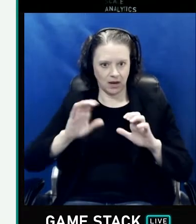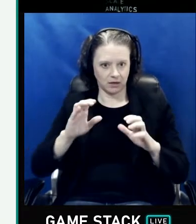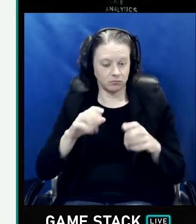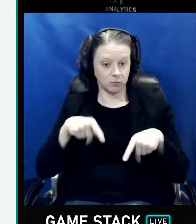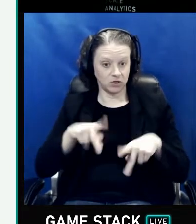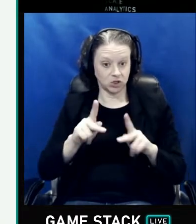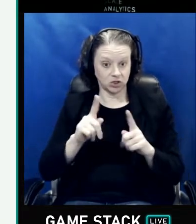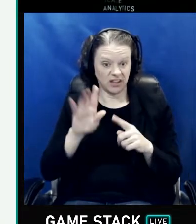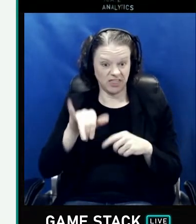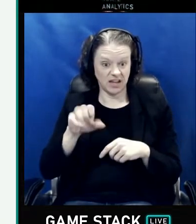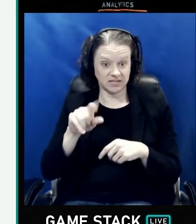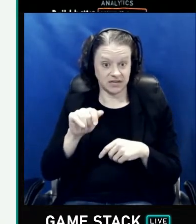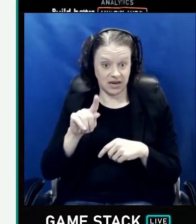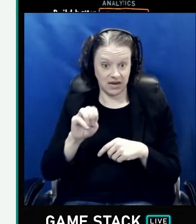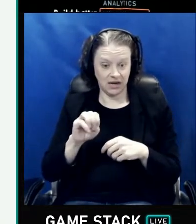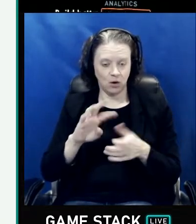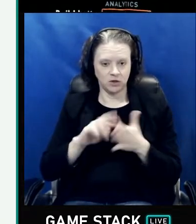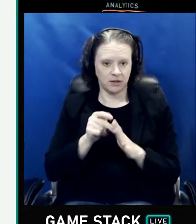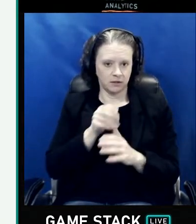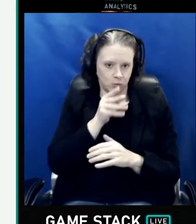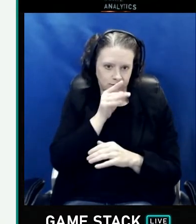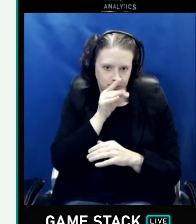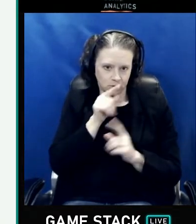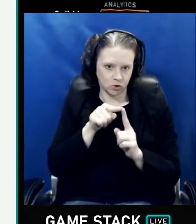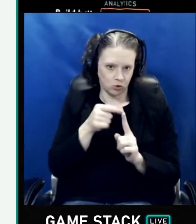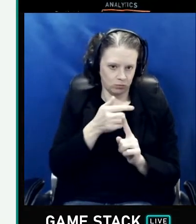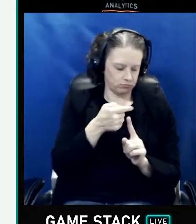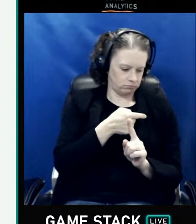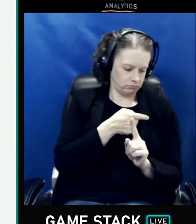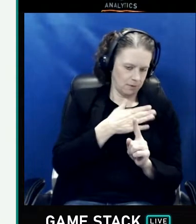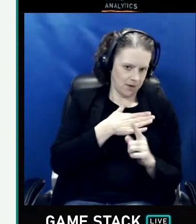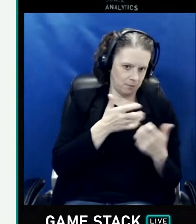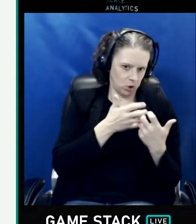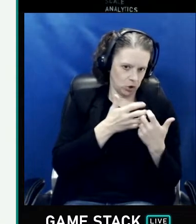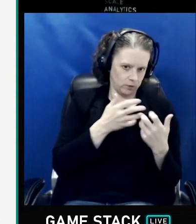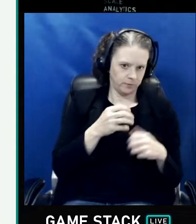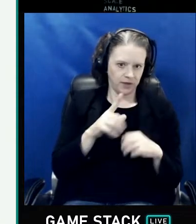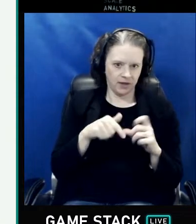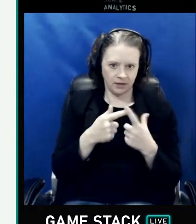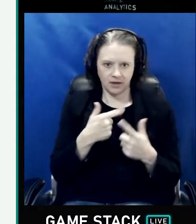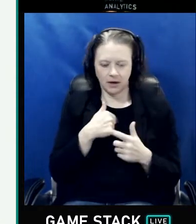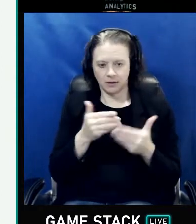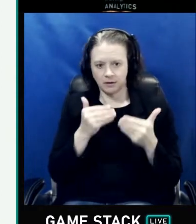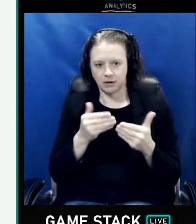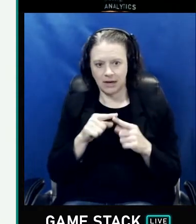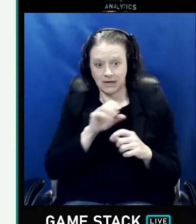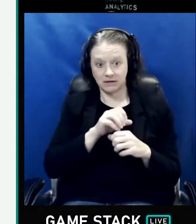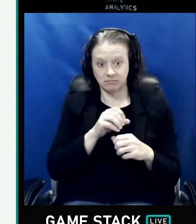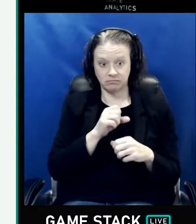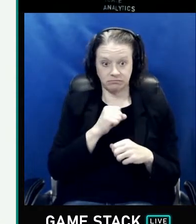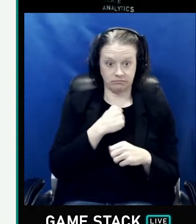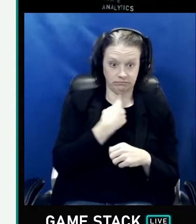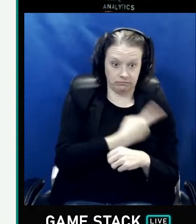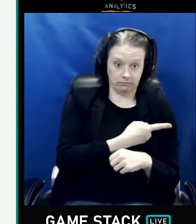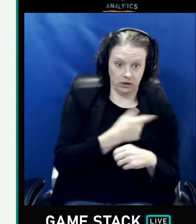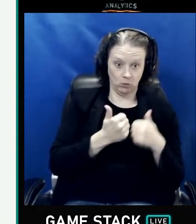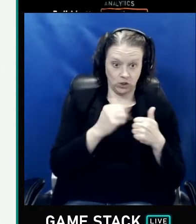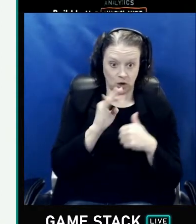whisper. And then once I've sent whatever map I want to send him, I can quickly change it back to open again in the lobby and C and D are